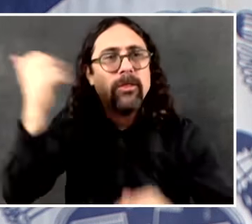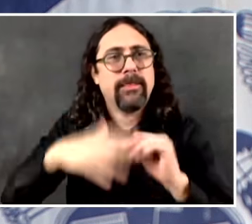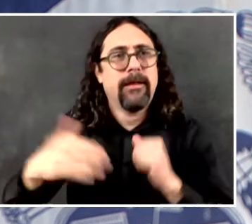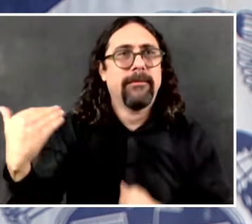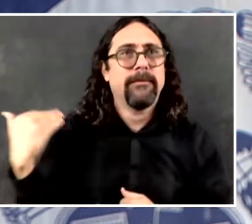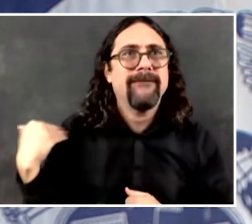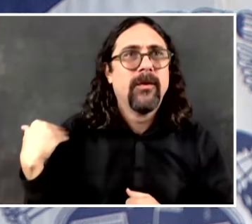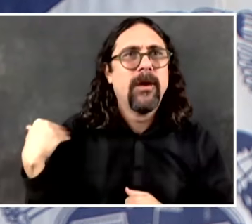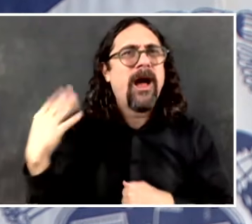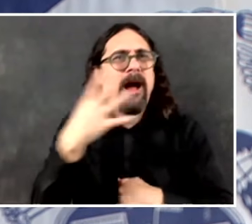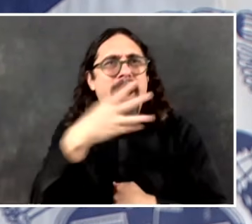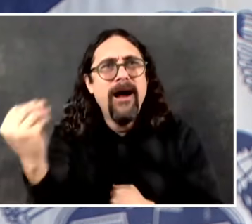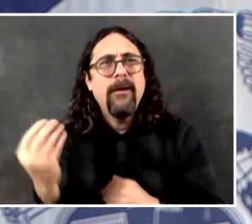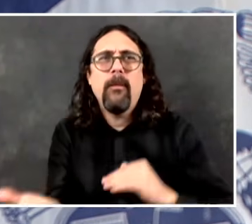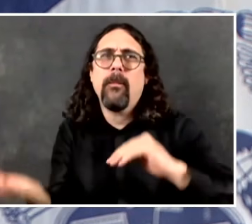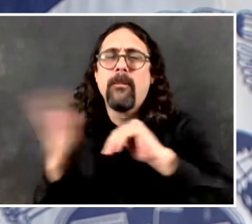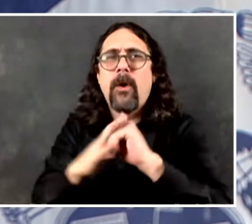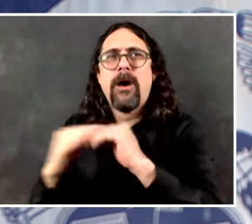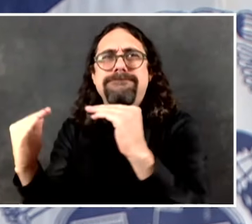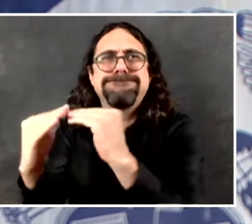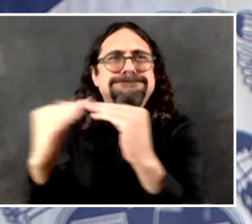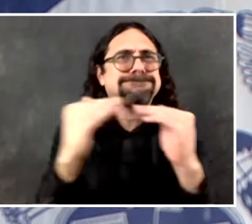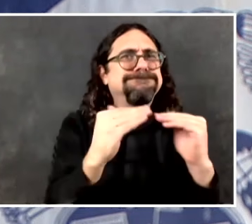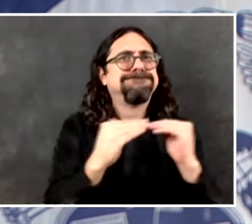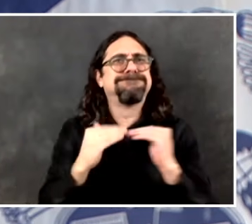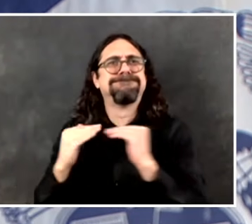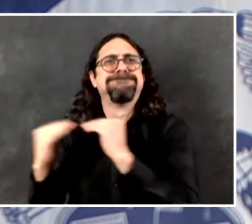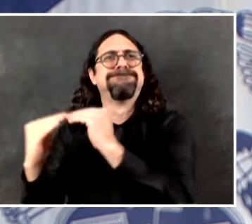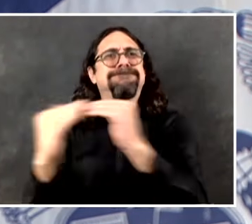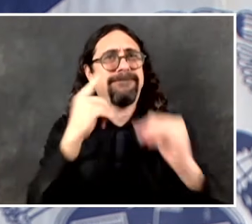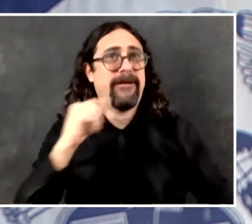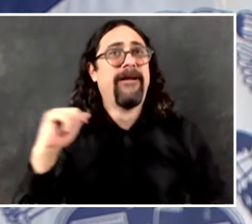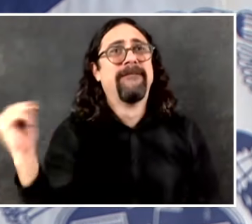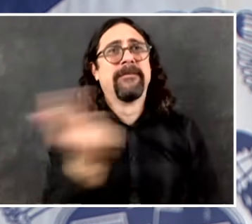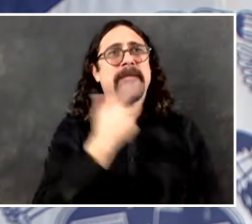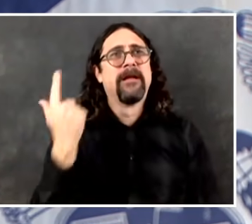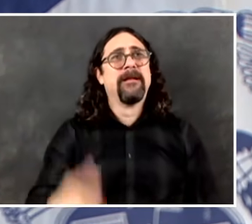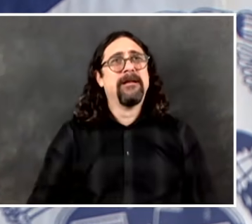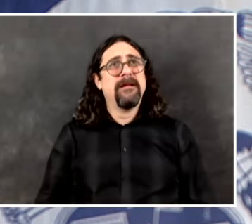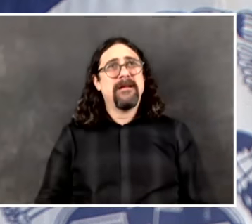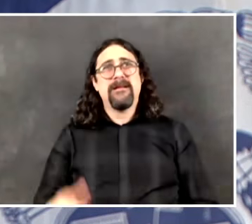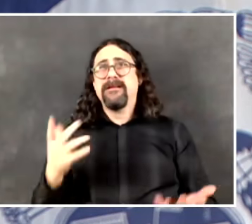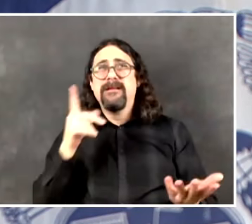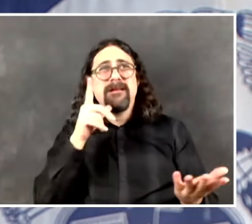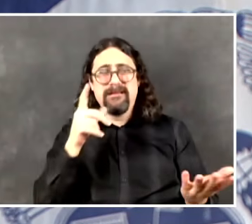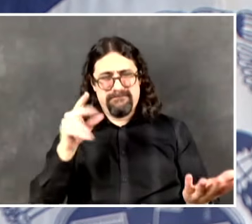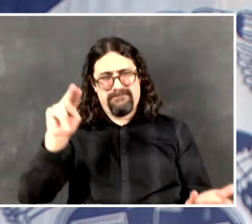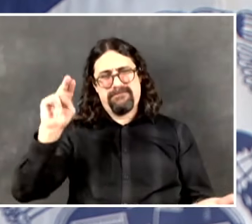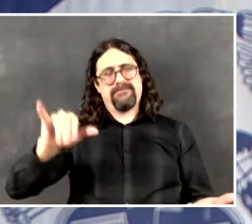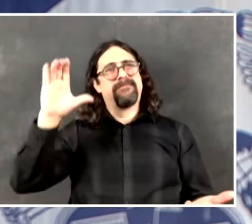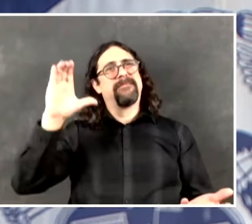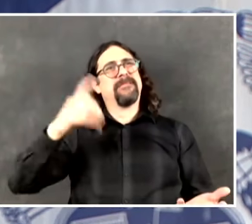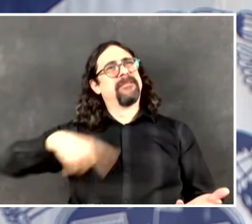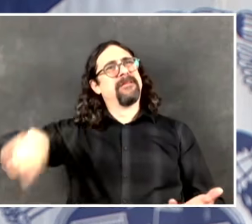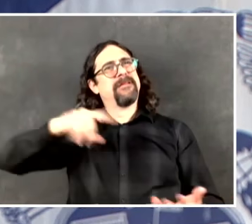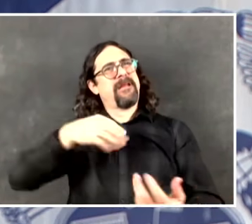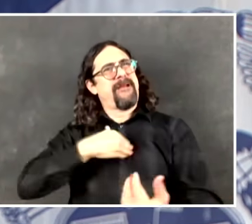MIDSTOF ISTH PAIN AND THIS CHALLENGE. NEW YORKERS KNOW